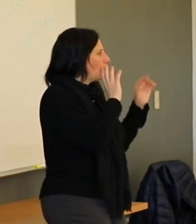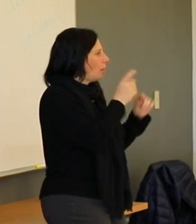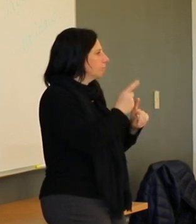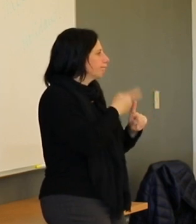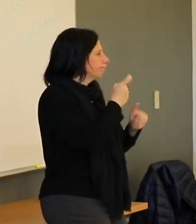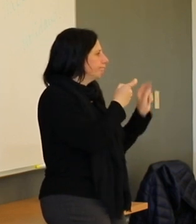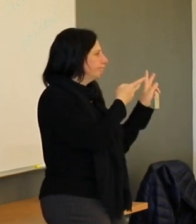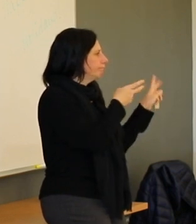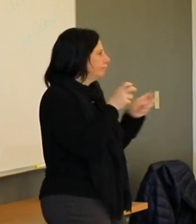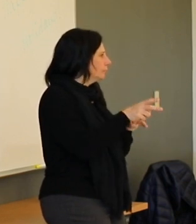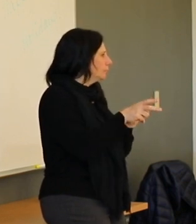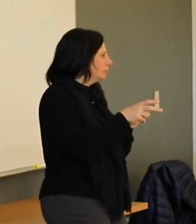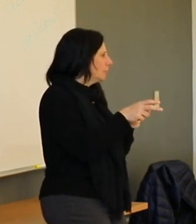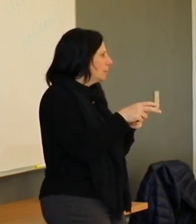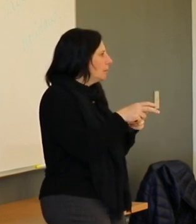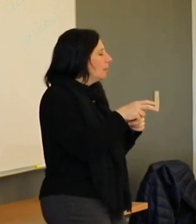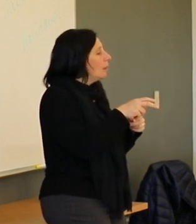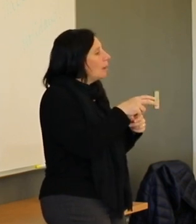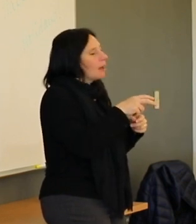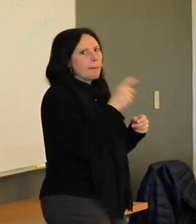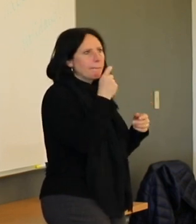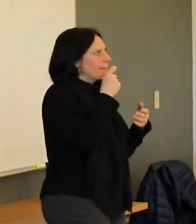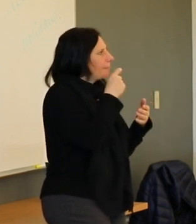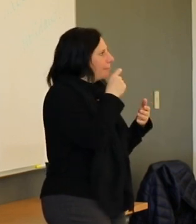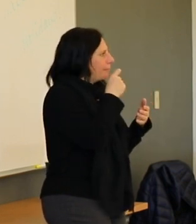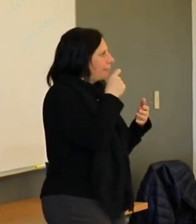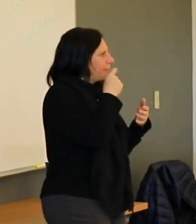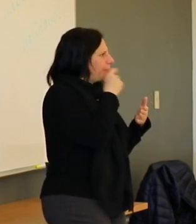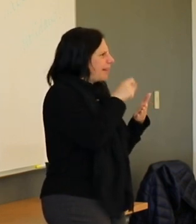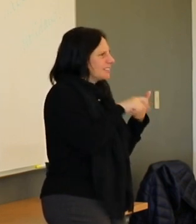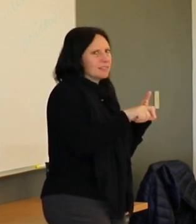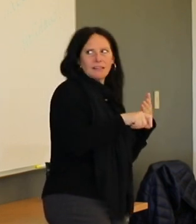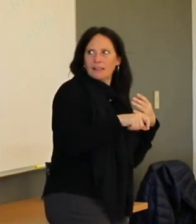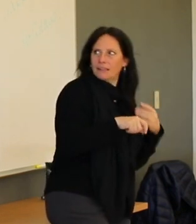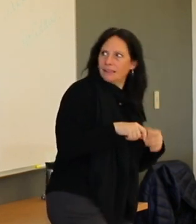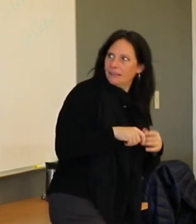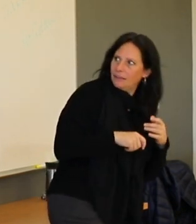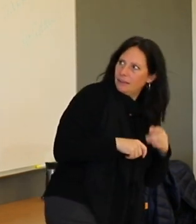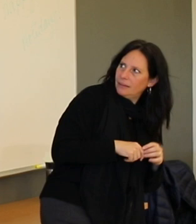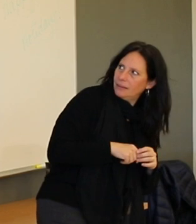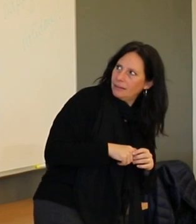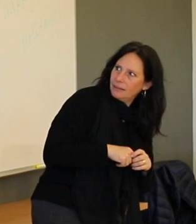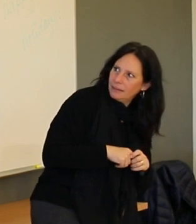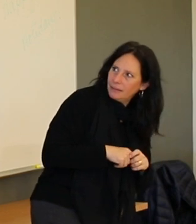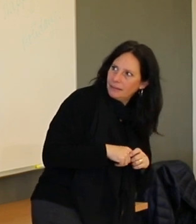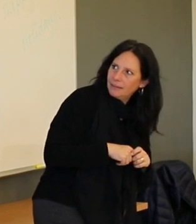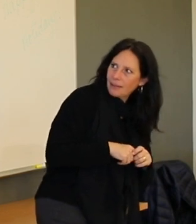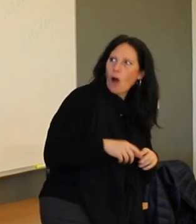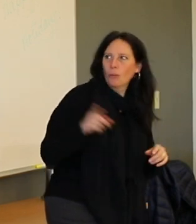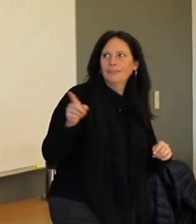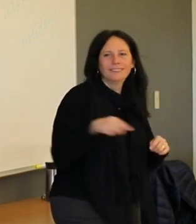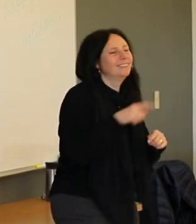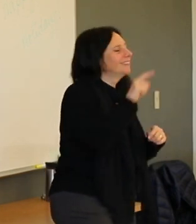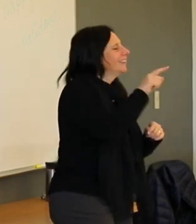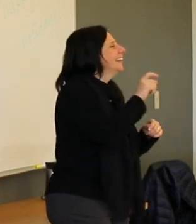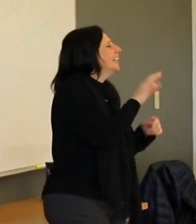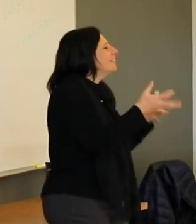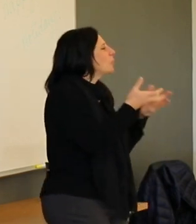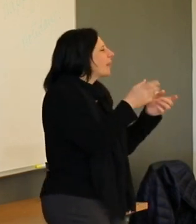You do have an option with this pencil. If you wanted to go back and add another outcome or edit, you can get back into outcomes by clicking this pencil.